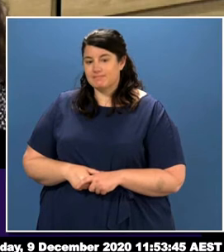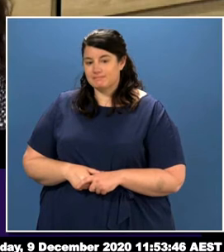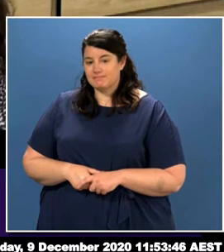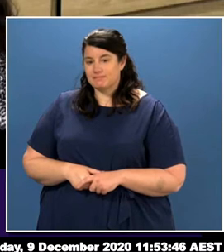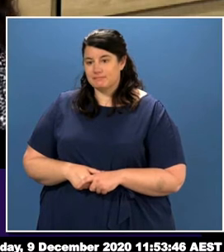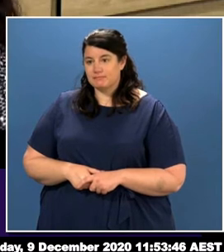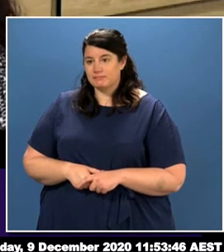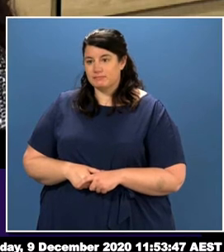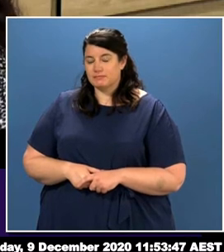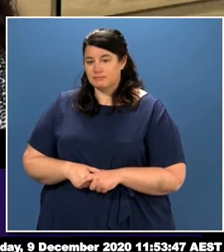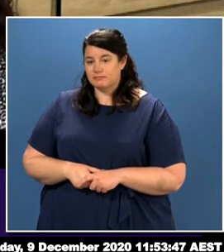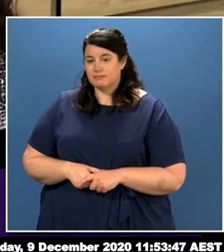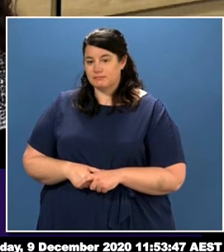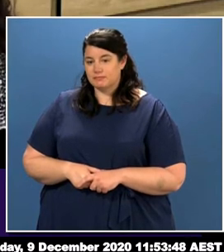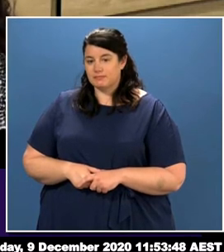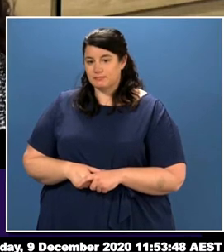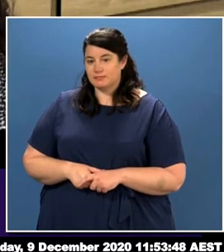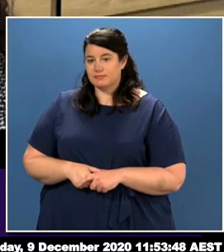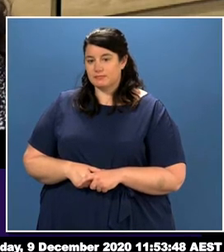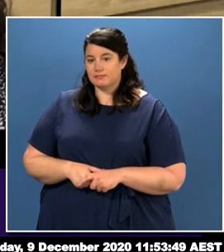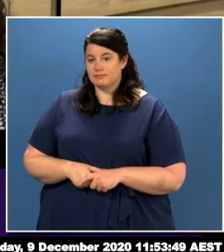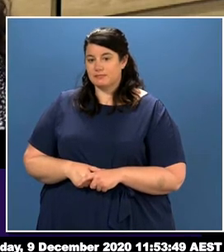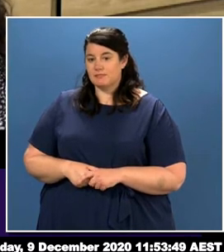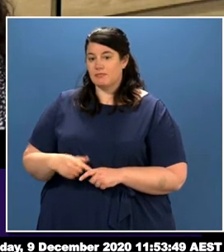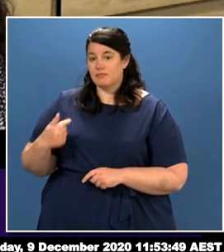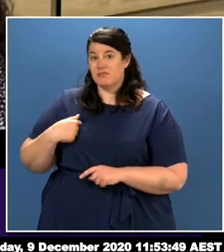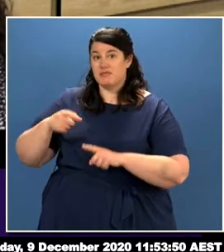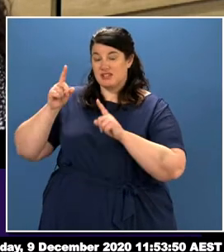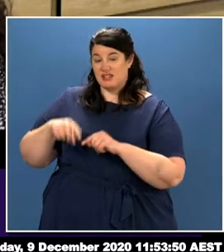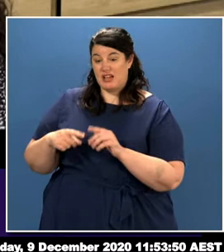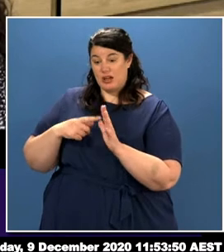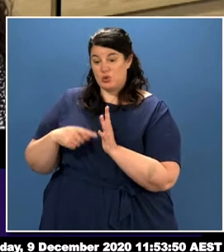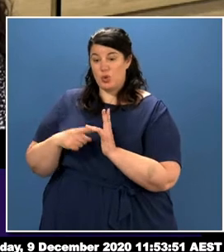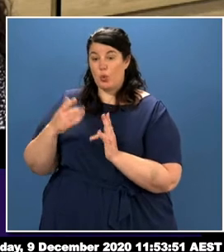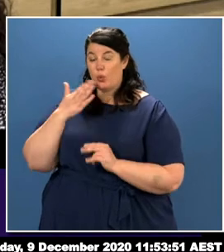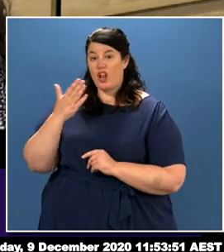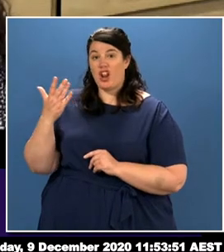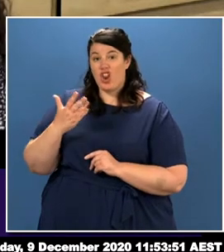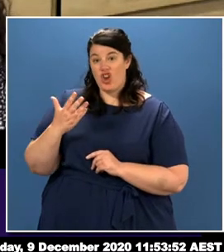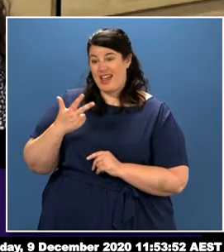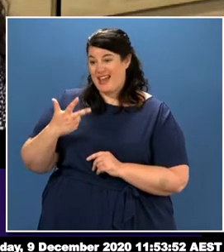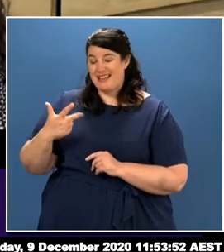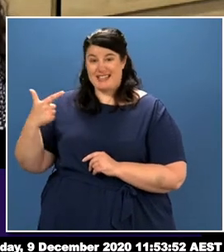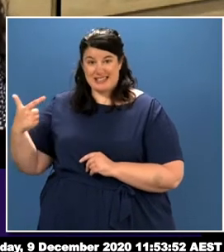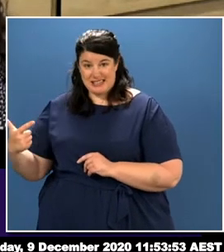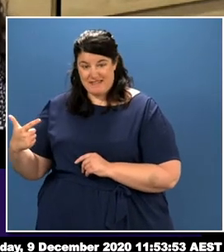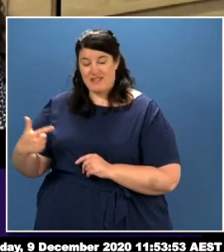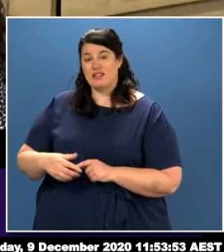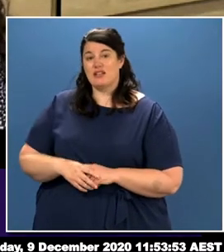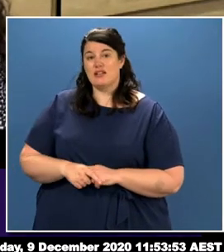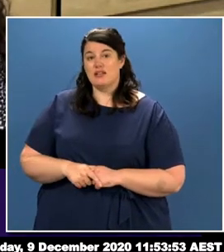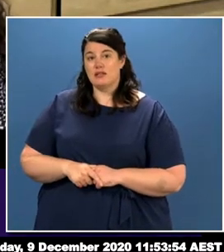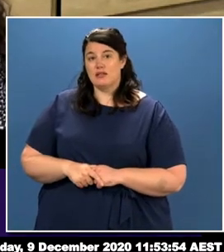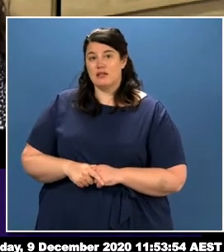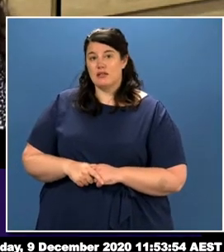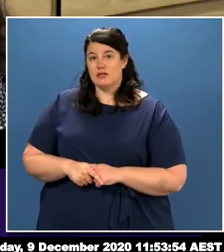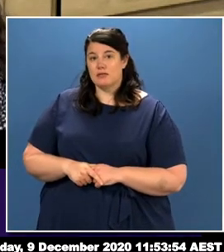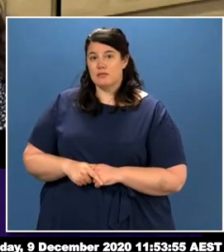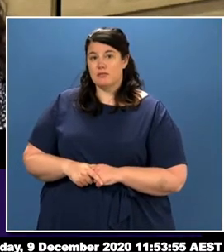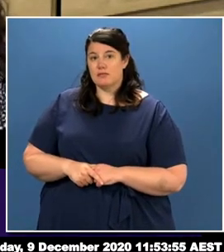that I would do my, you know, with training and instead of "Okay,